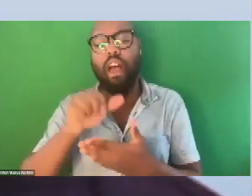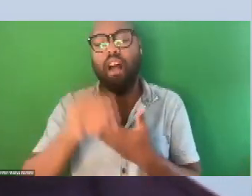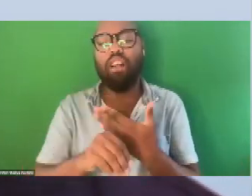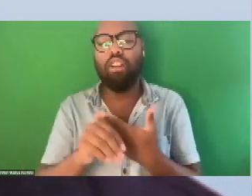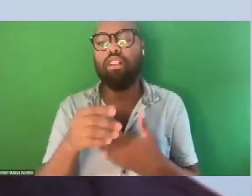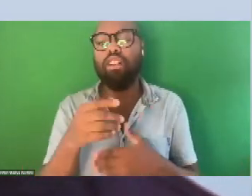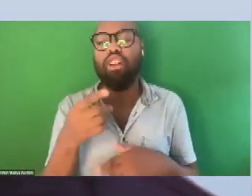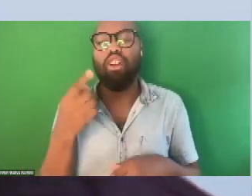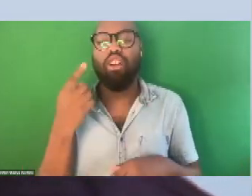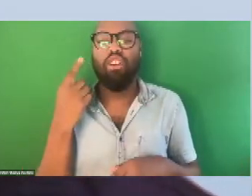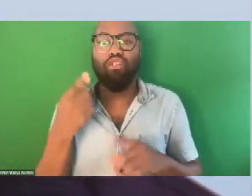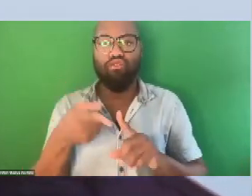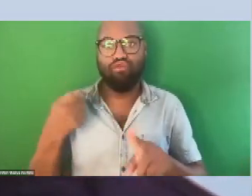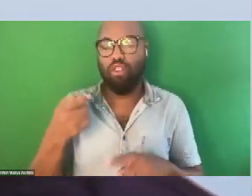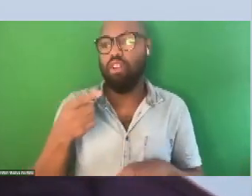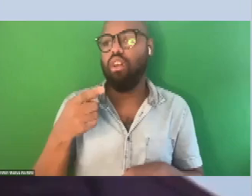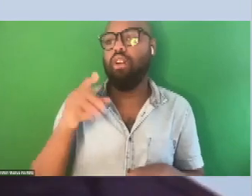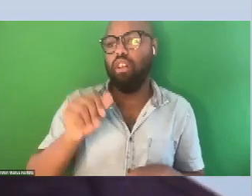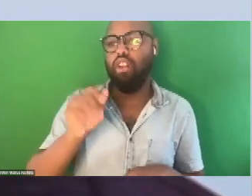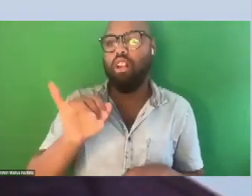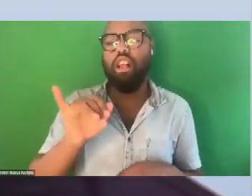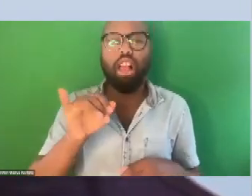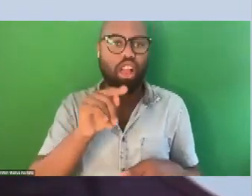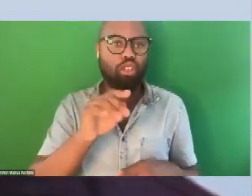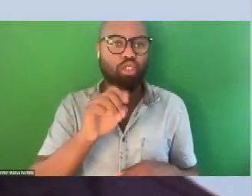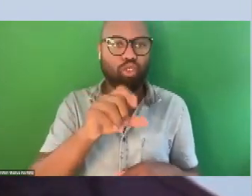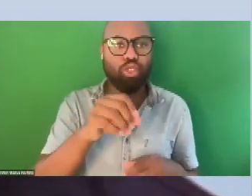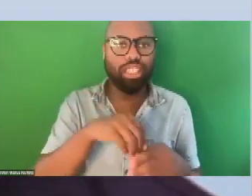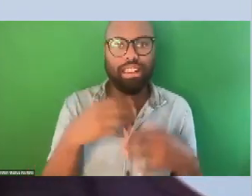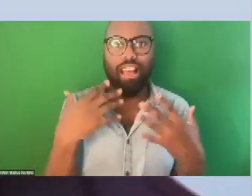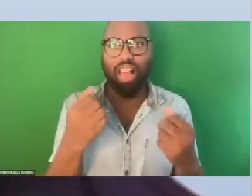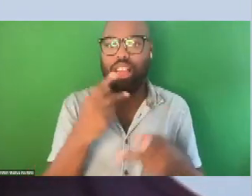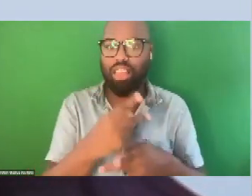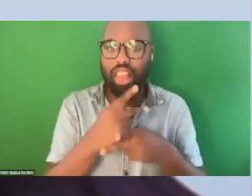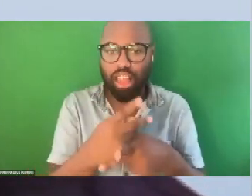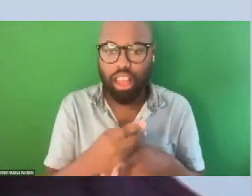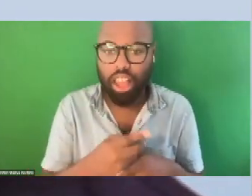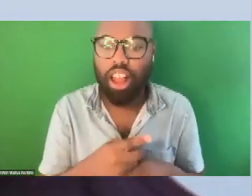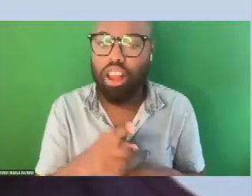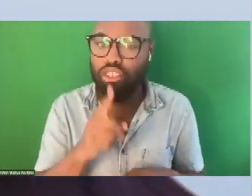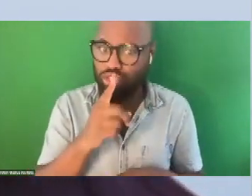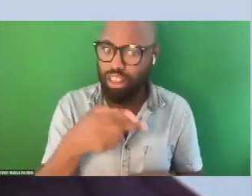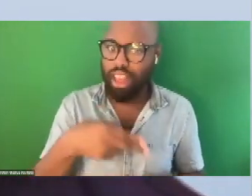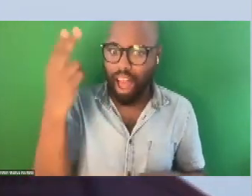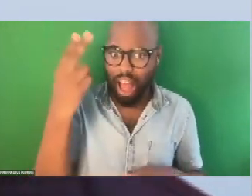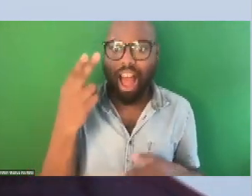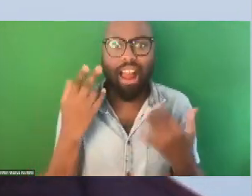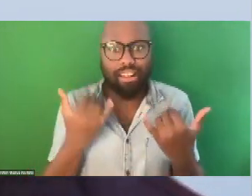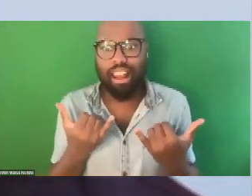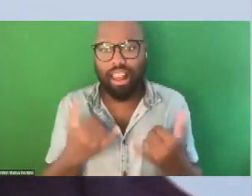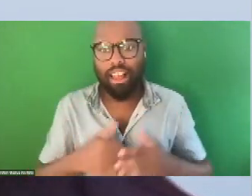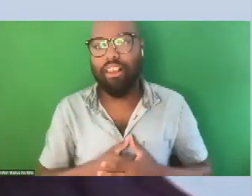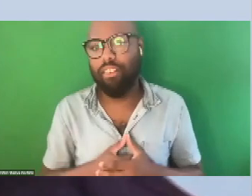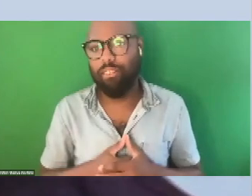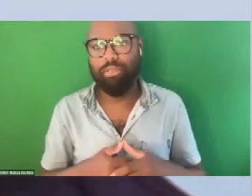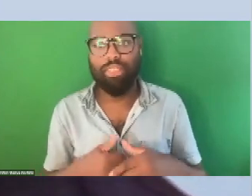tools in health care is very high right now. And I just think of